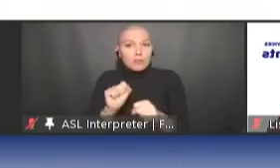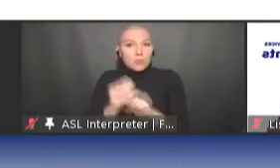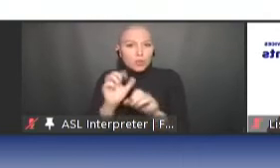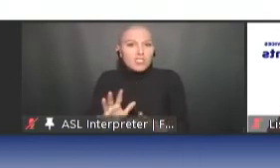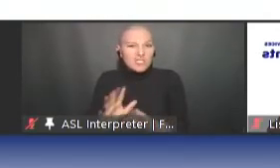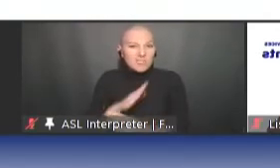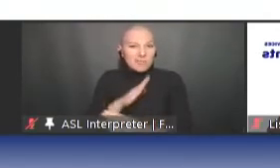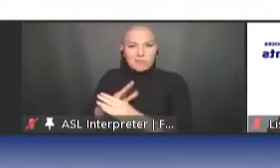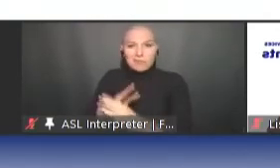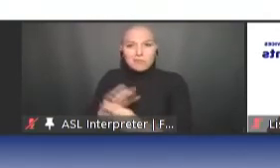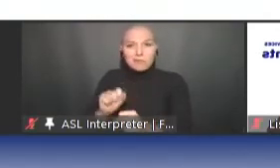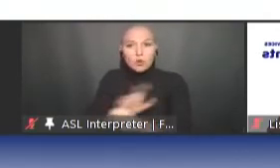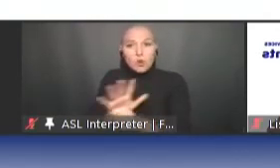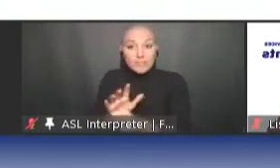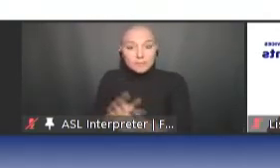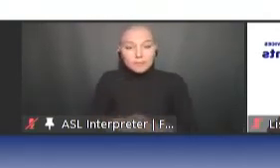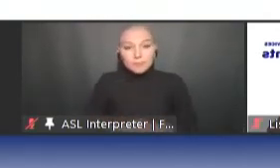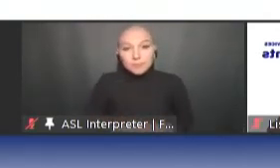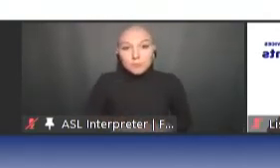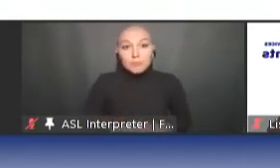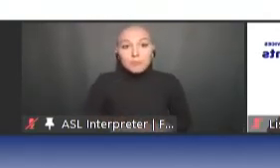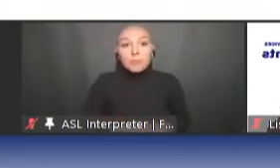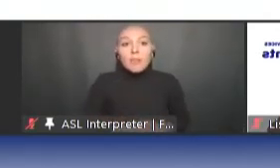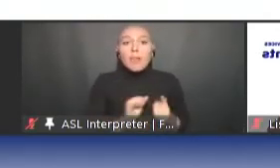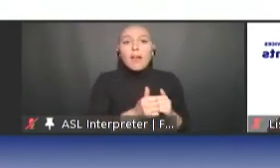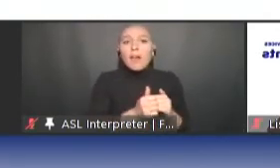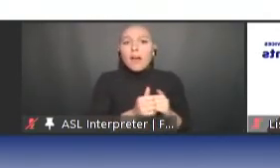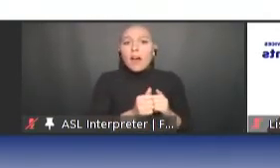Employers can accelerate vaccination in a variety of ways, and none of these approaches